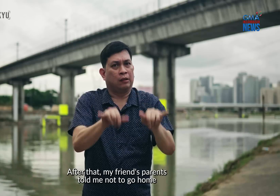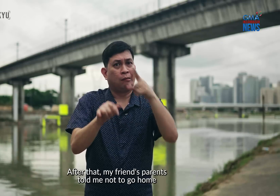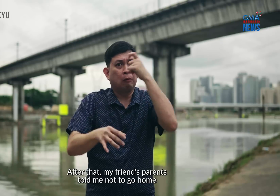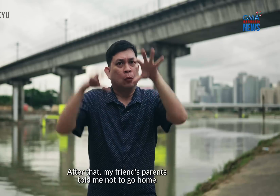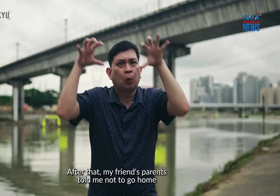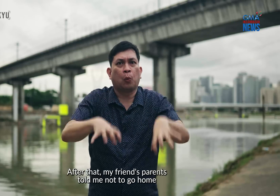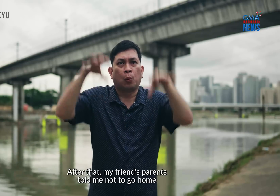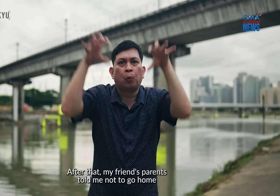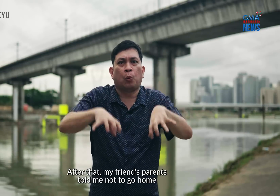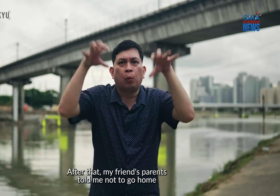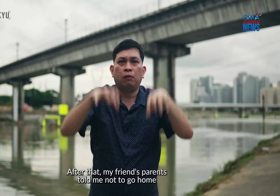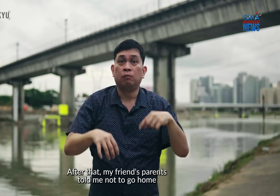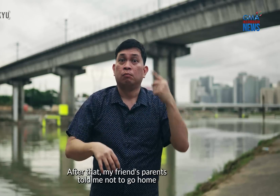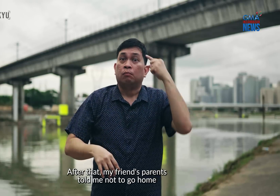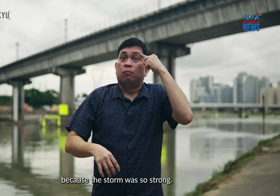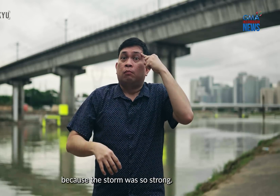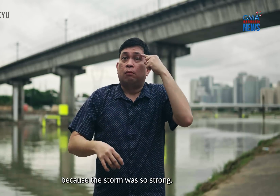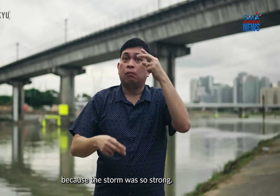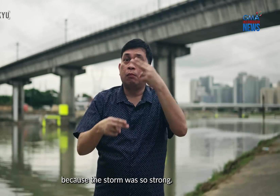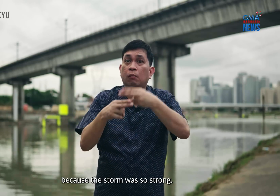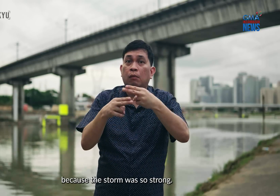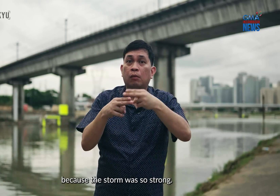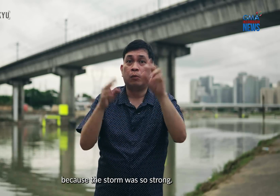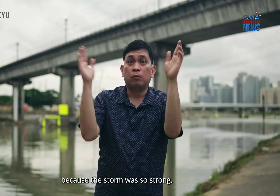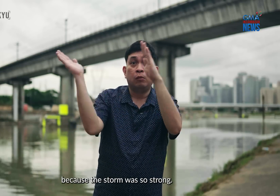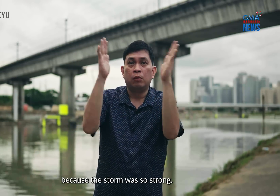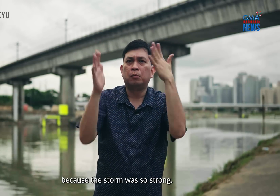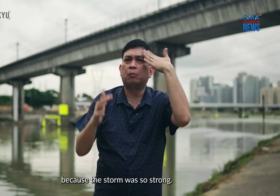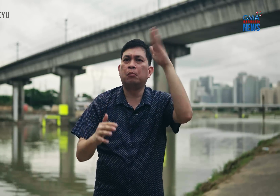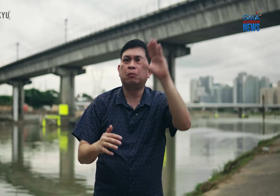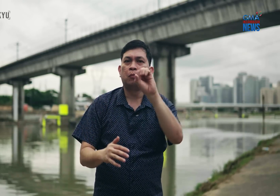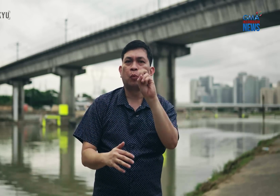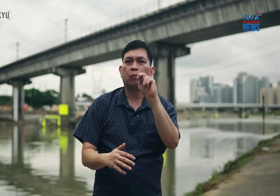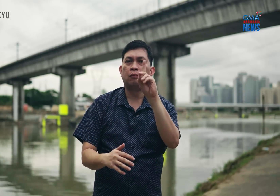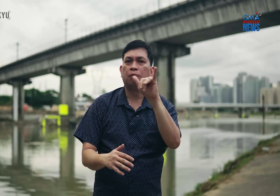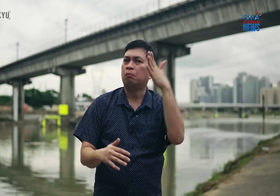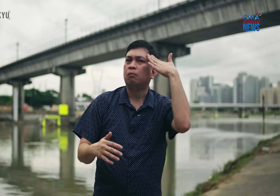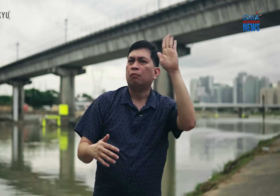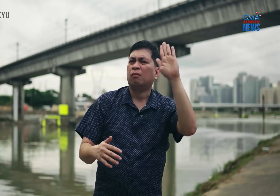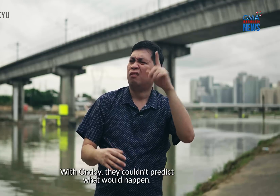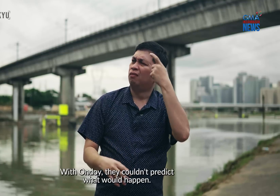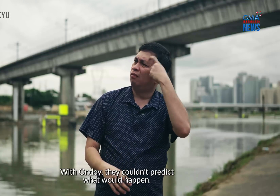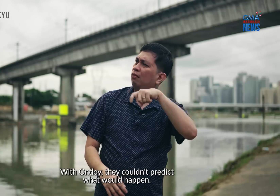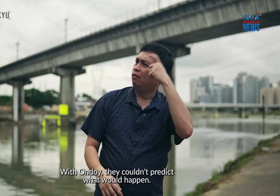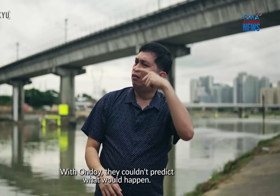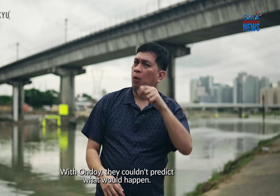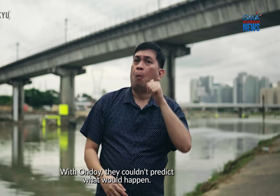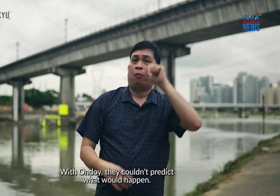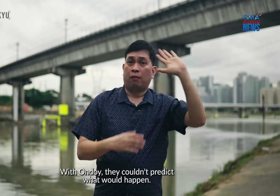It all started when I went to Quezon City and stayed over at a friend’s place because I was going to repair his laptop.